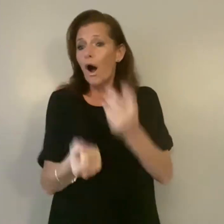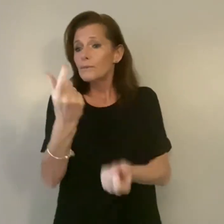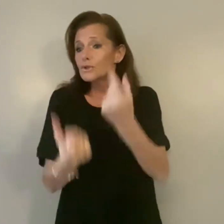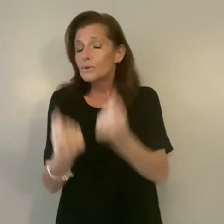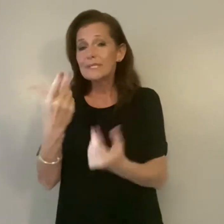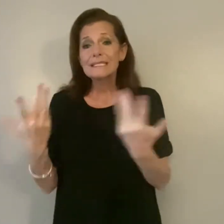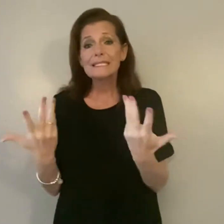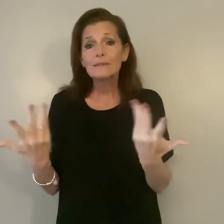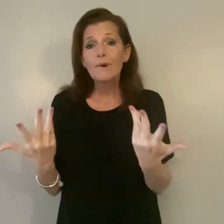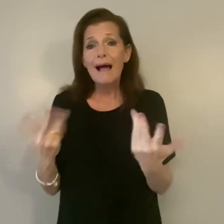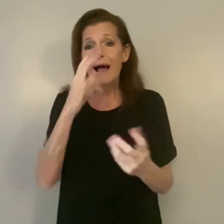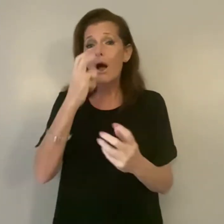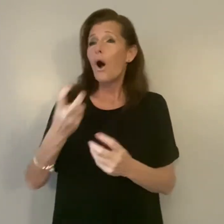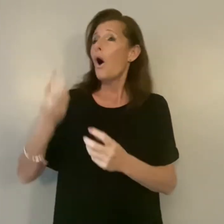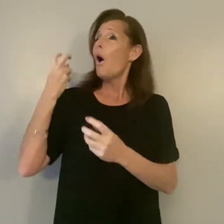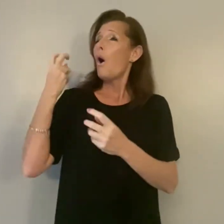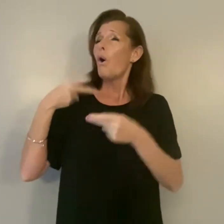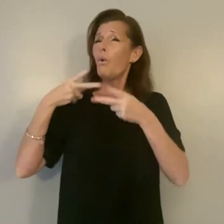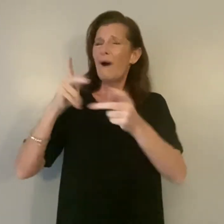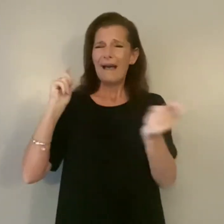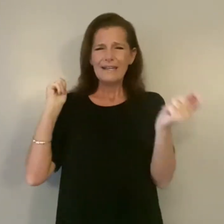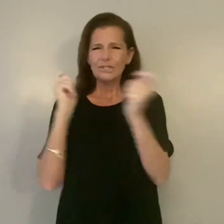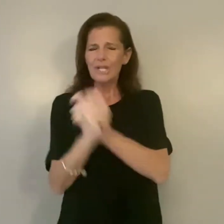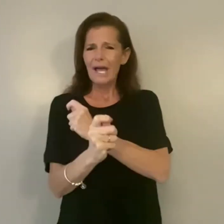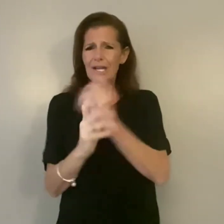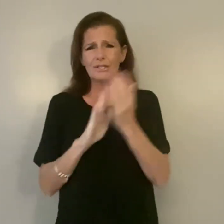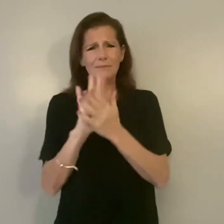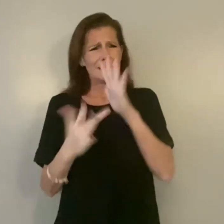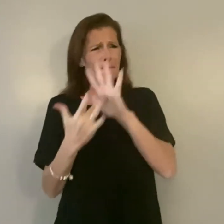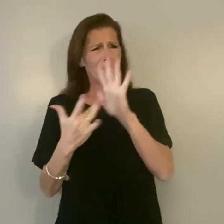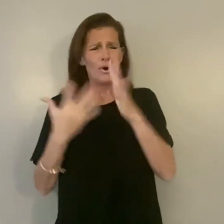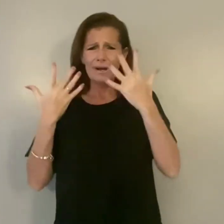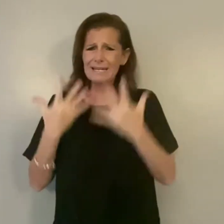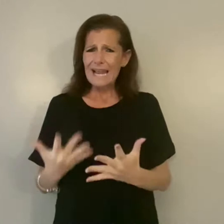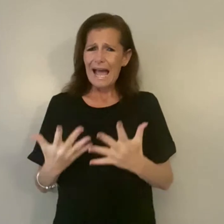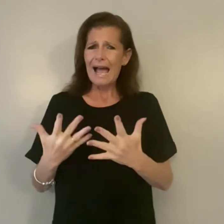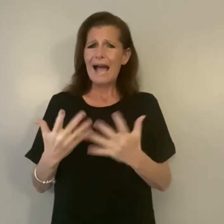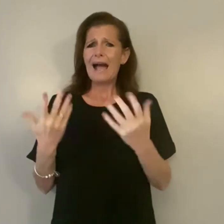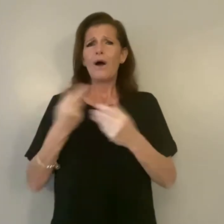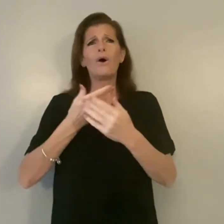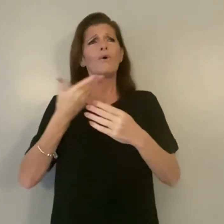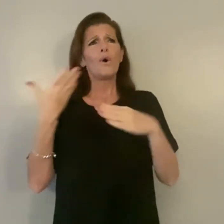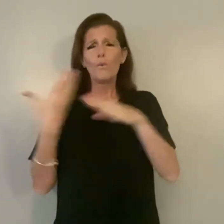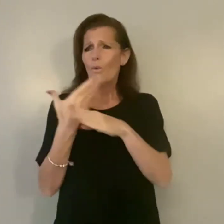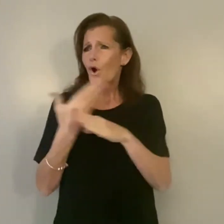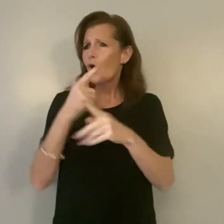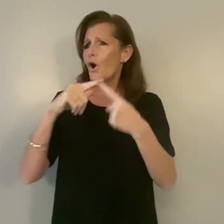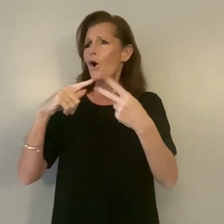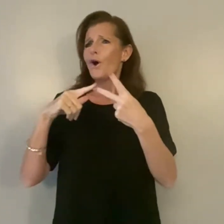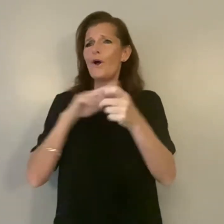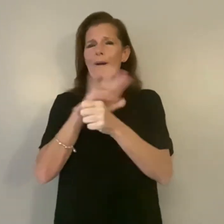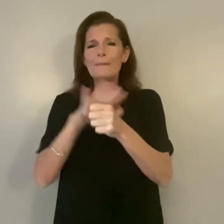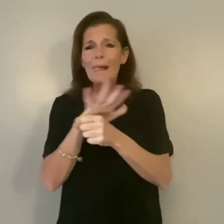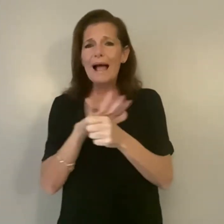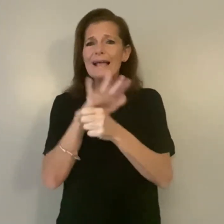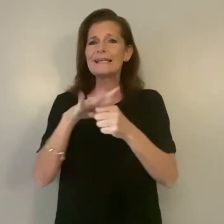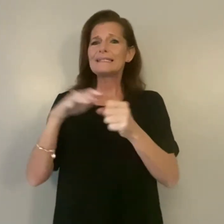and why it's more important than ever to ensure that our artistic practice are places in spaces and opportunities to make